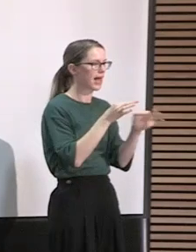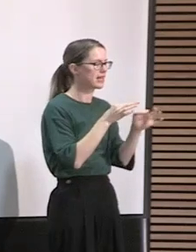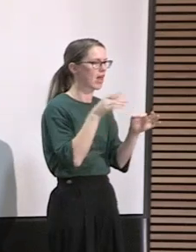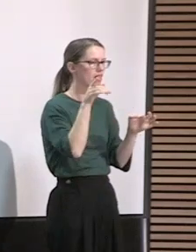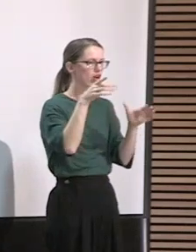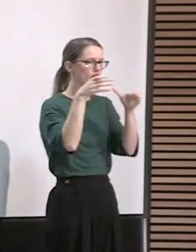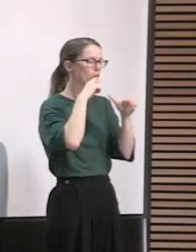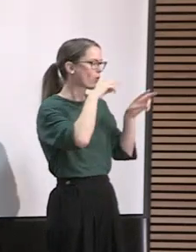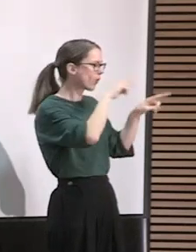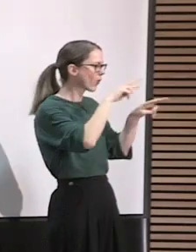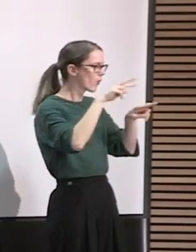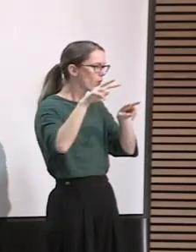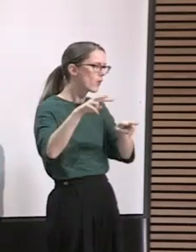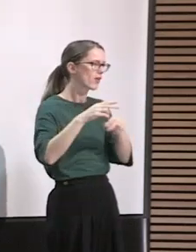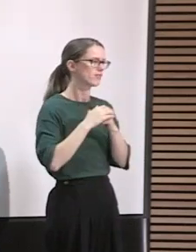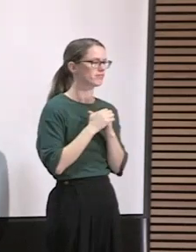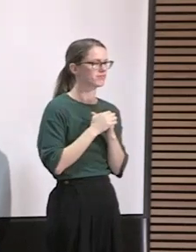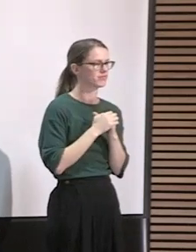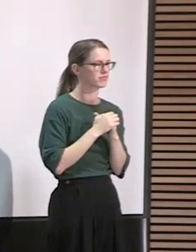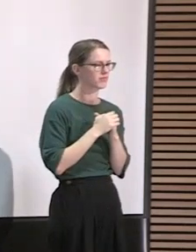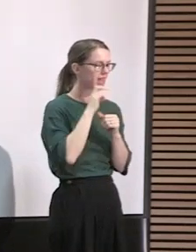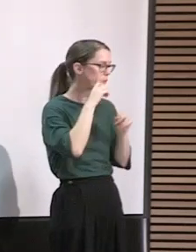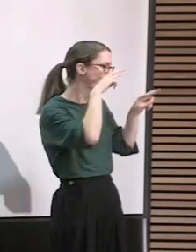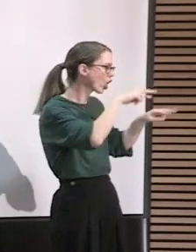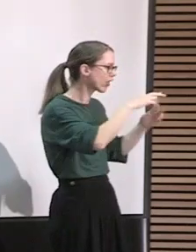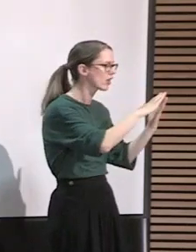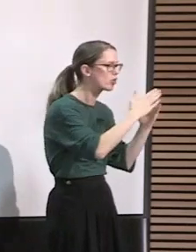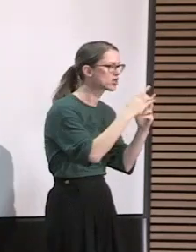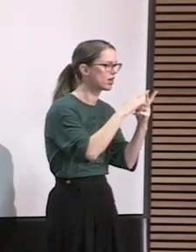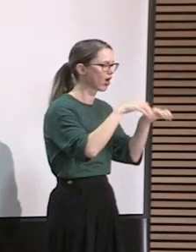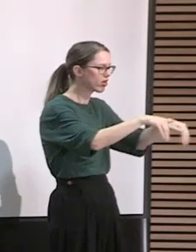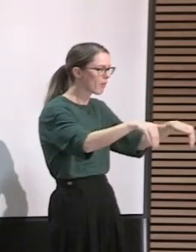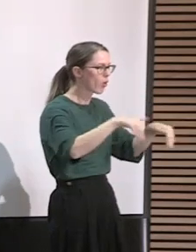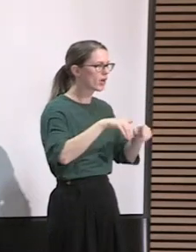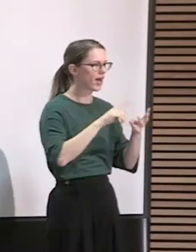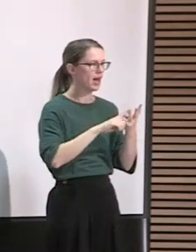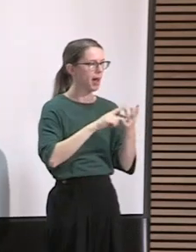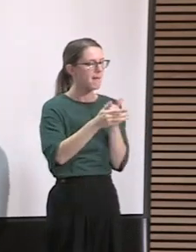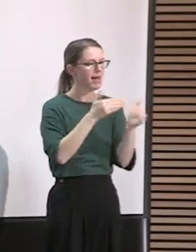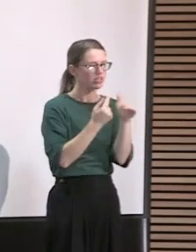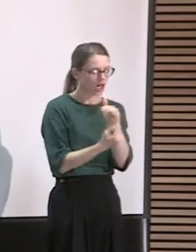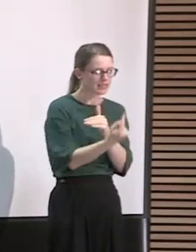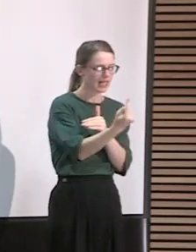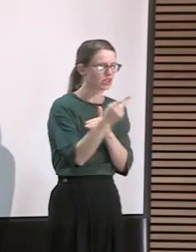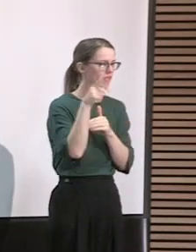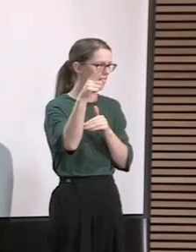quickly. All aspects of the surveillance and testing plans will be in scope for the group, including all aspects